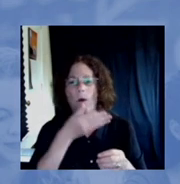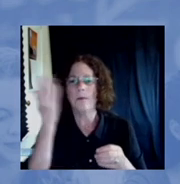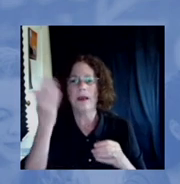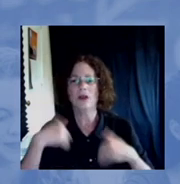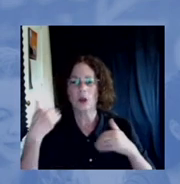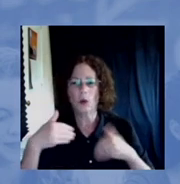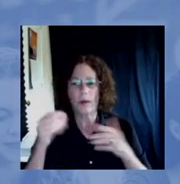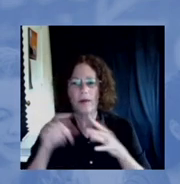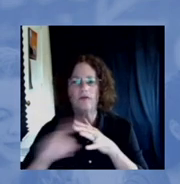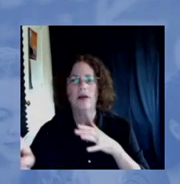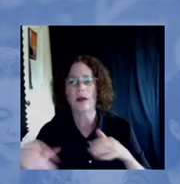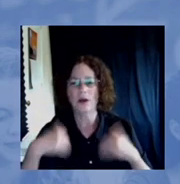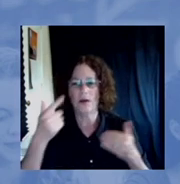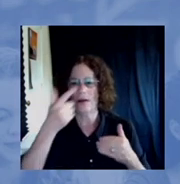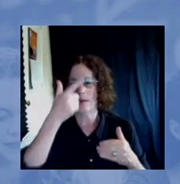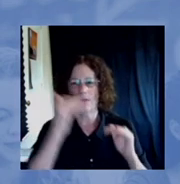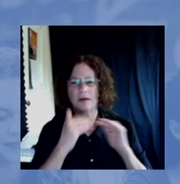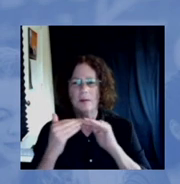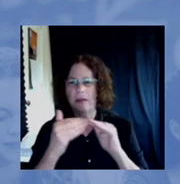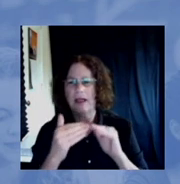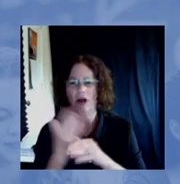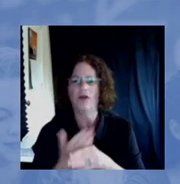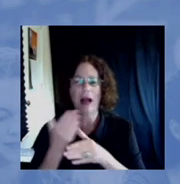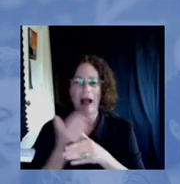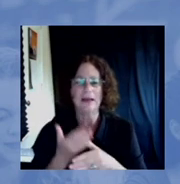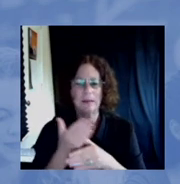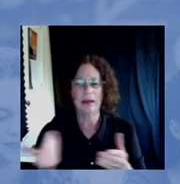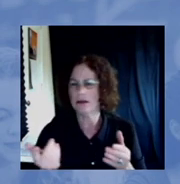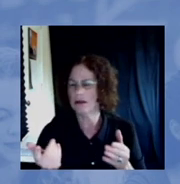I KNOW WE KNOW ABOUT THIS. LACK OF SCHOOL SUPPORT AND AFFIRMATION.